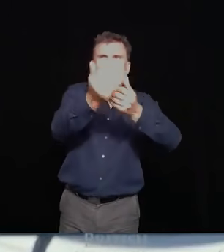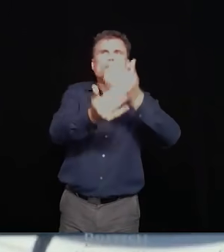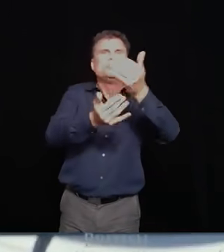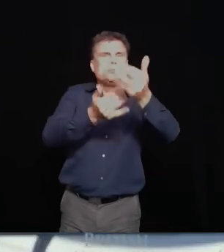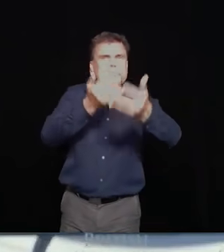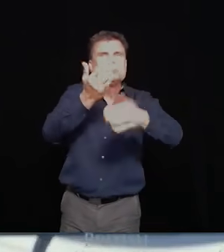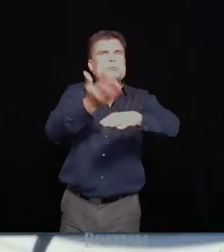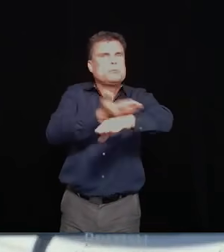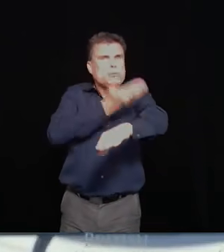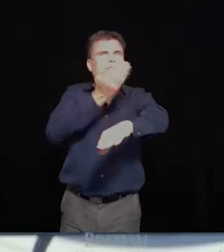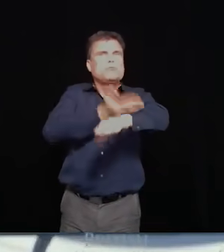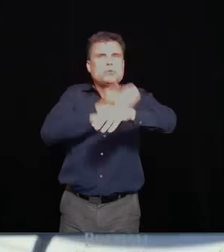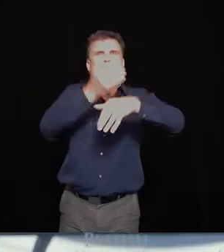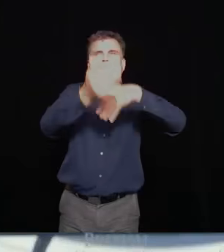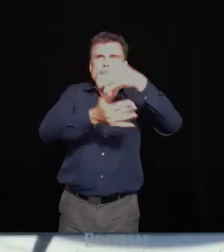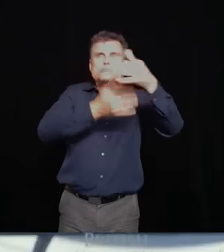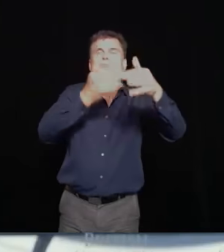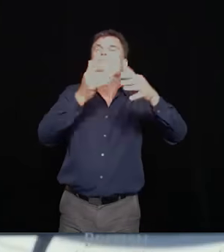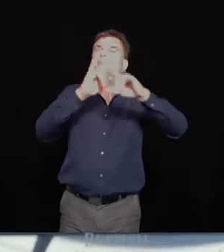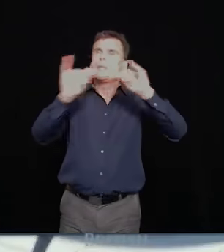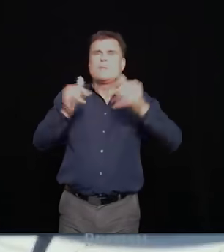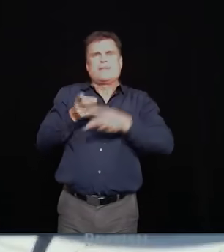We want to keep it